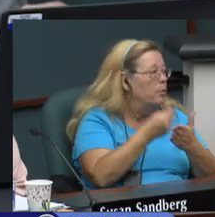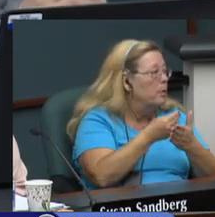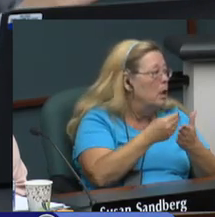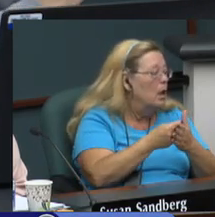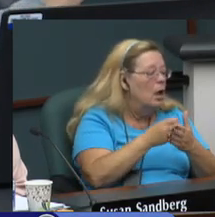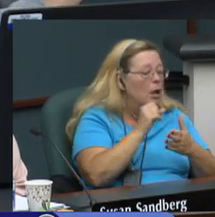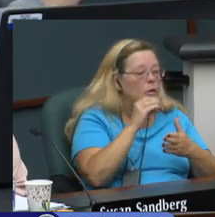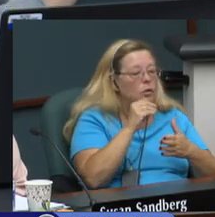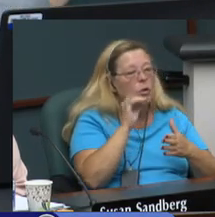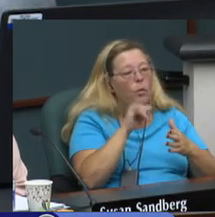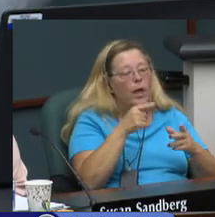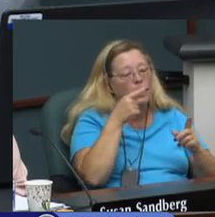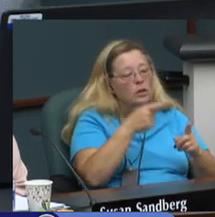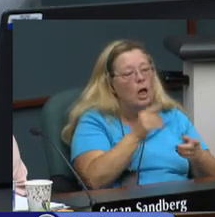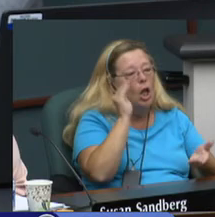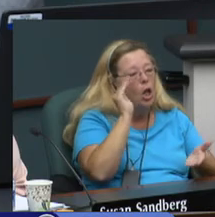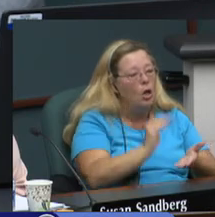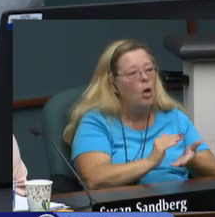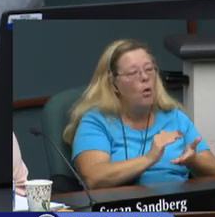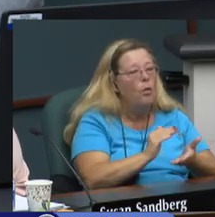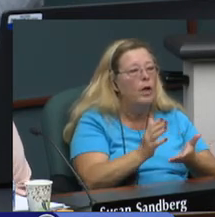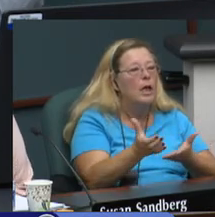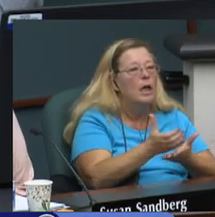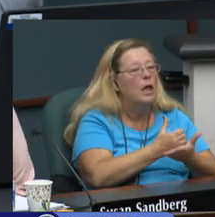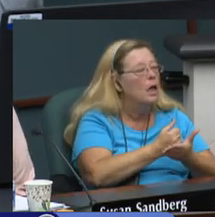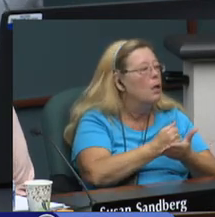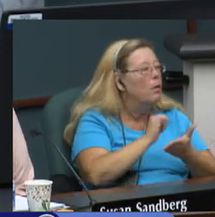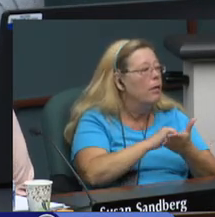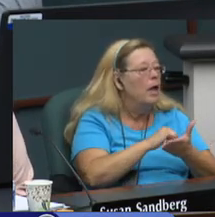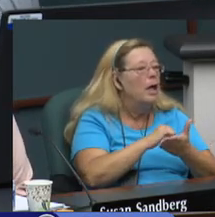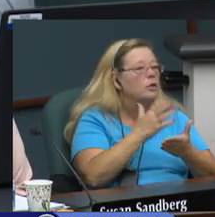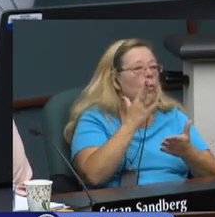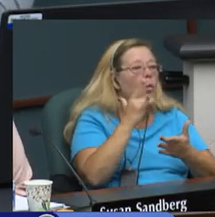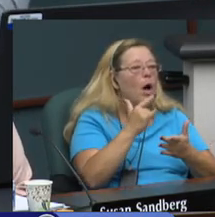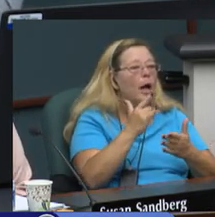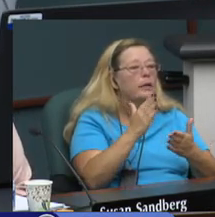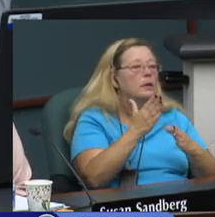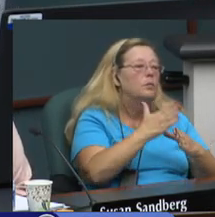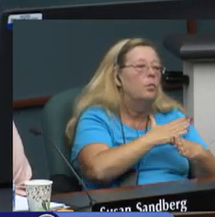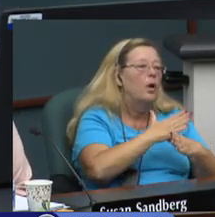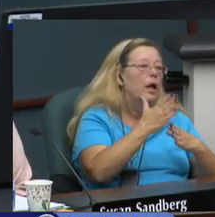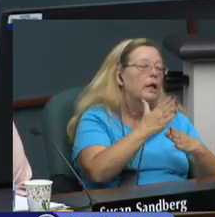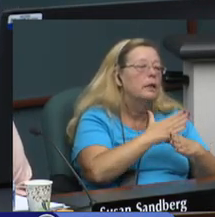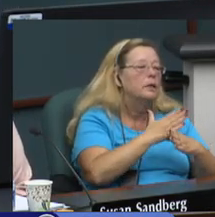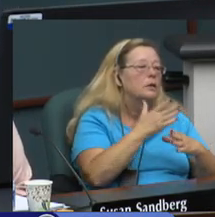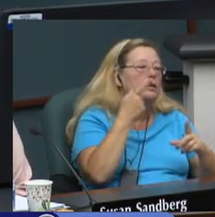income brackets so that's why these ranges are being targeted as incentives